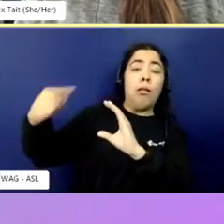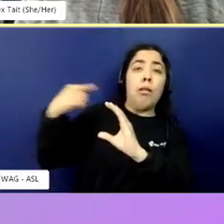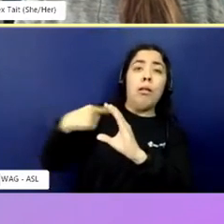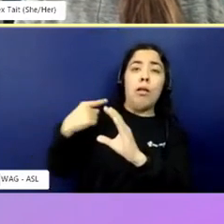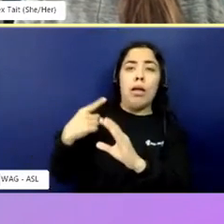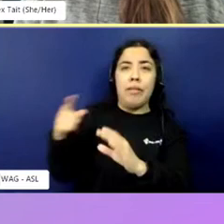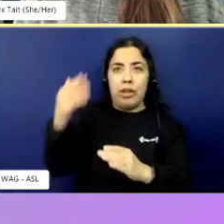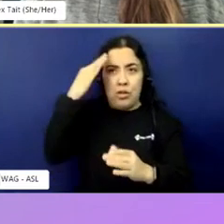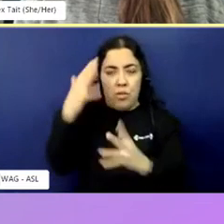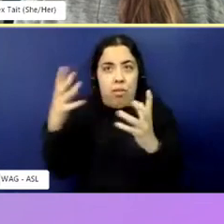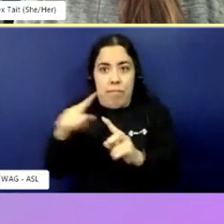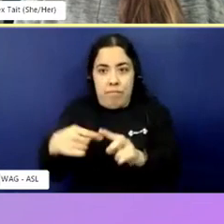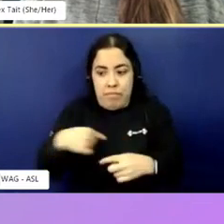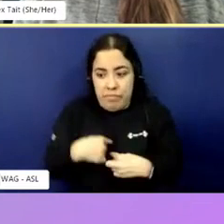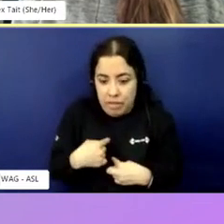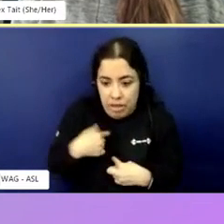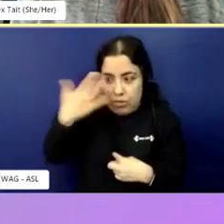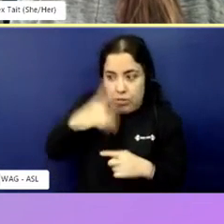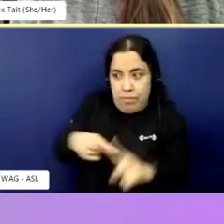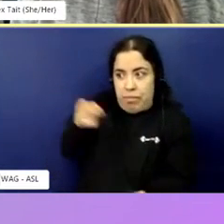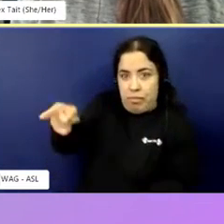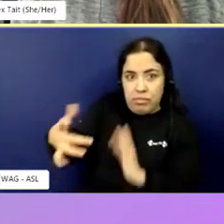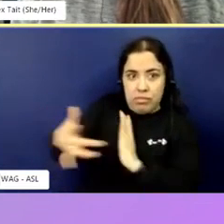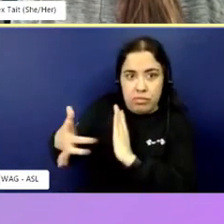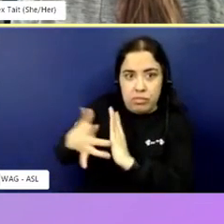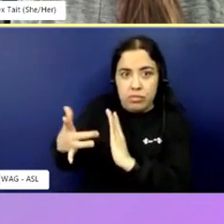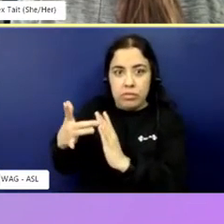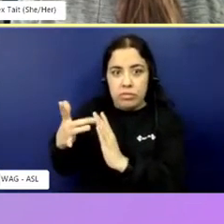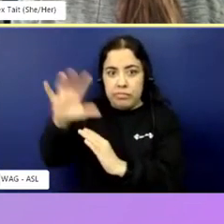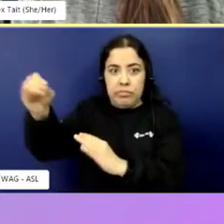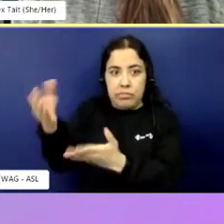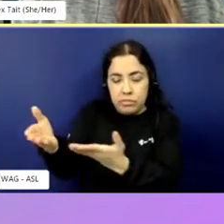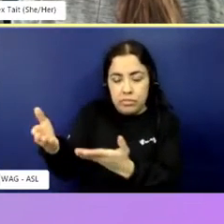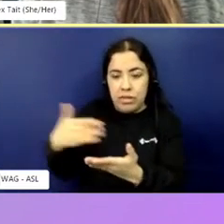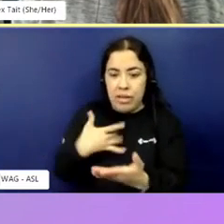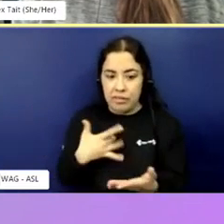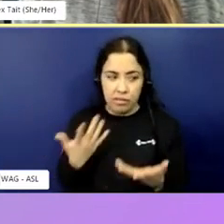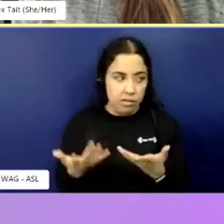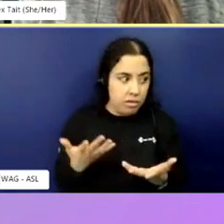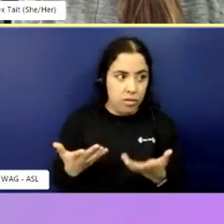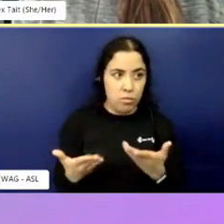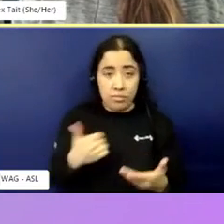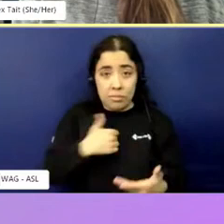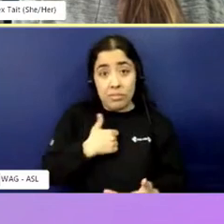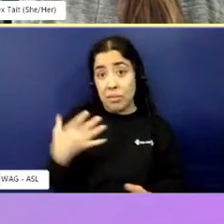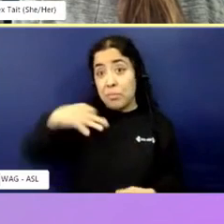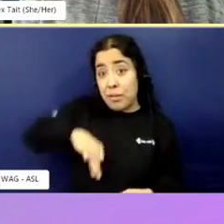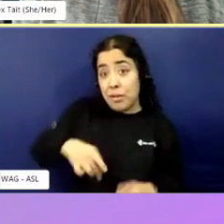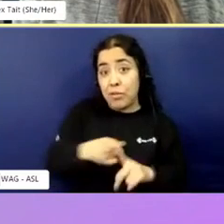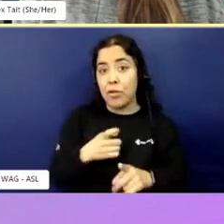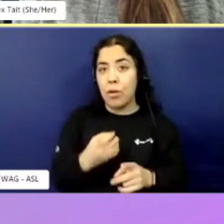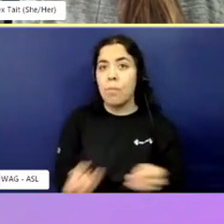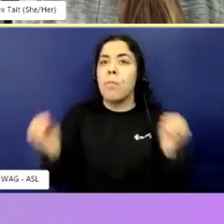If you comply you end up being bombarded by unwanted communication I feel that too much is known about you about entities you know nothing